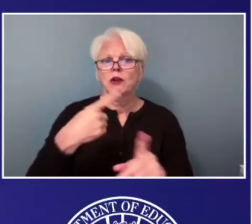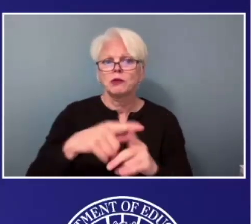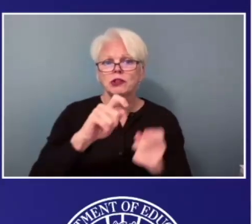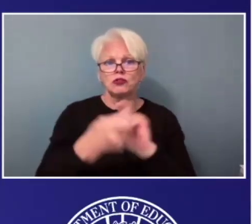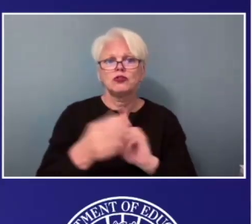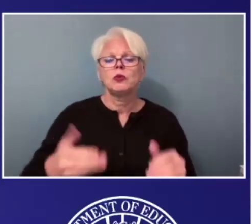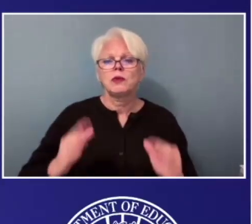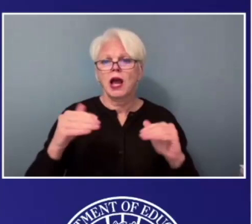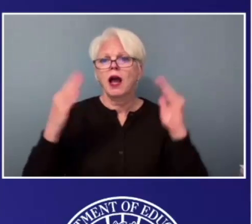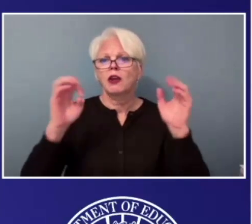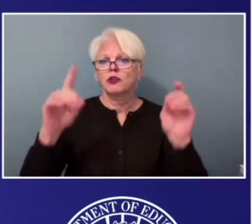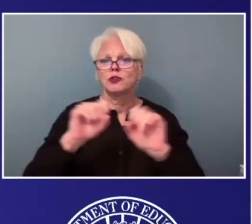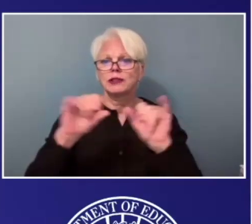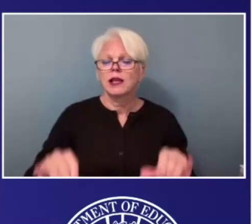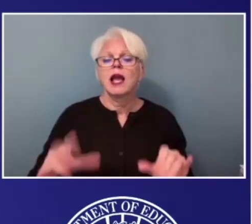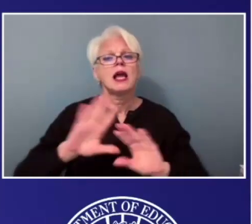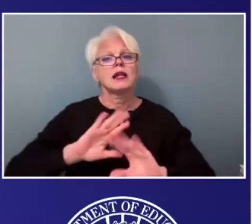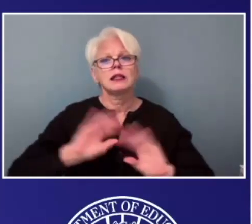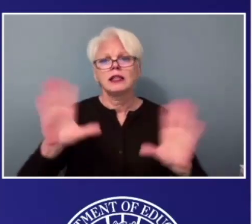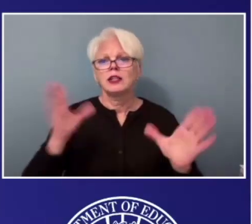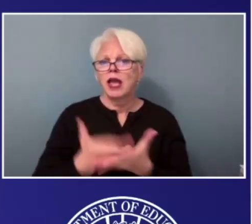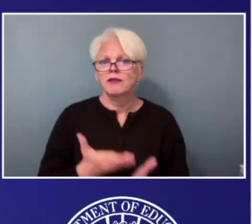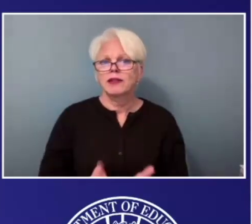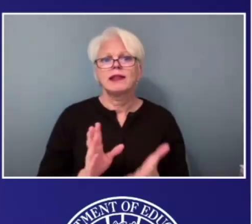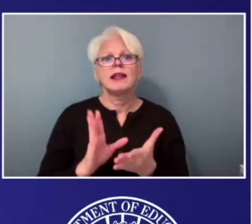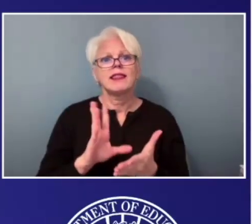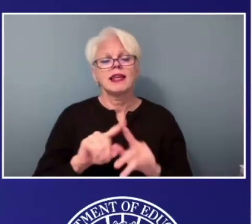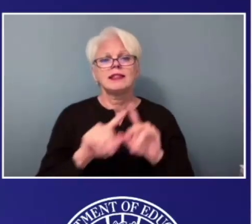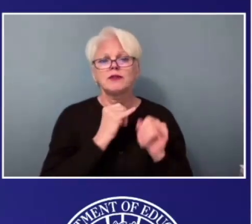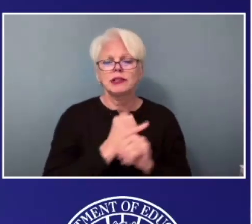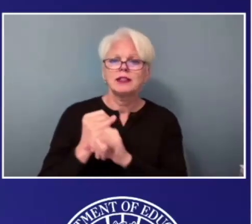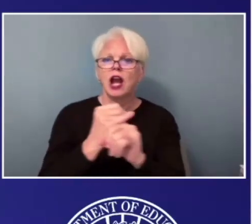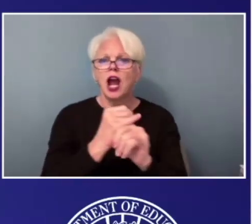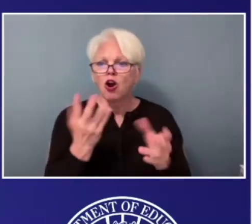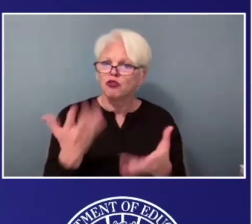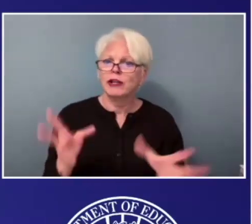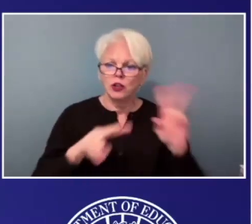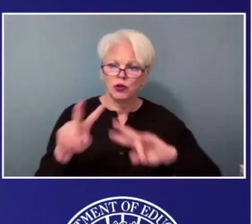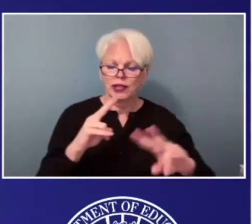There is clear evidence that institutions are already taking a closer look at their pricing and making the necessary